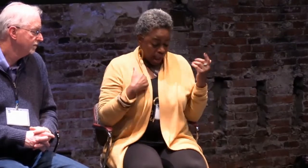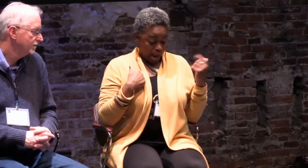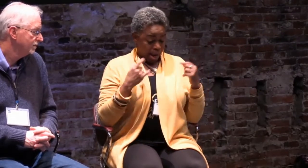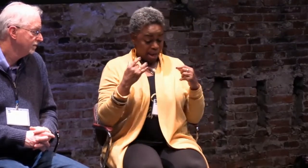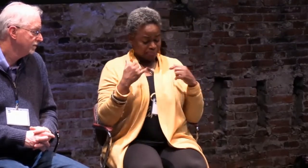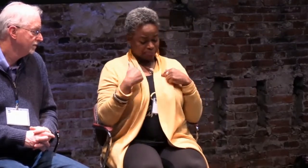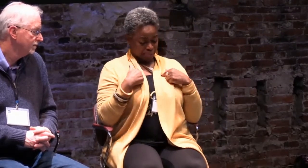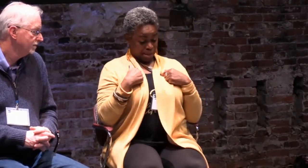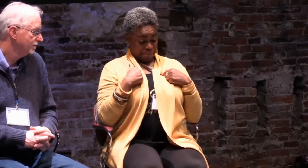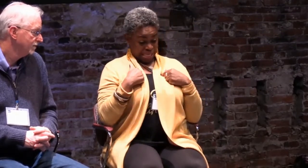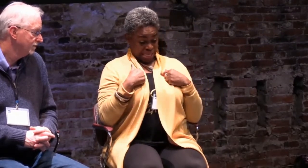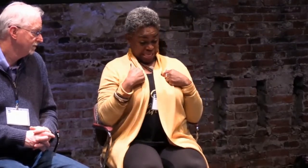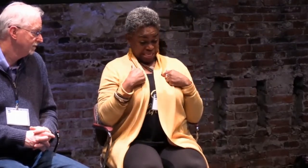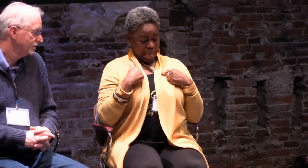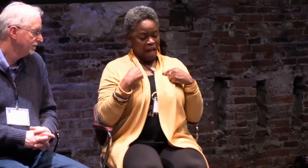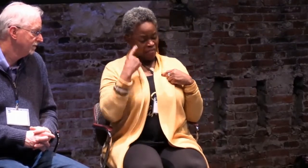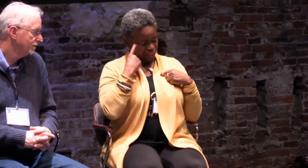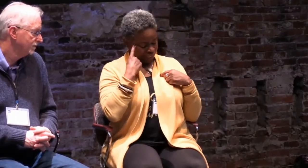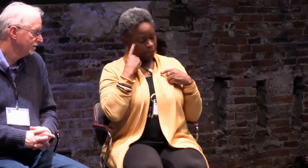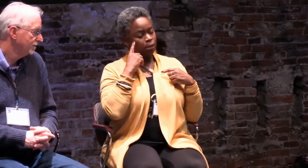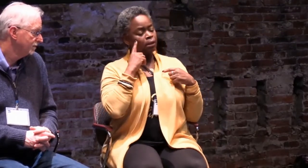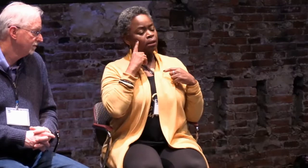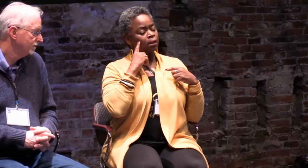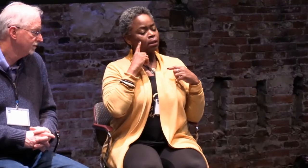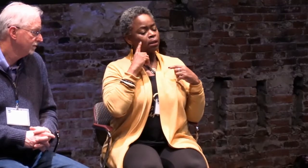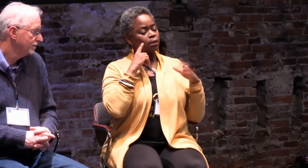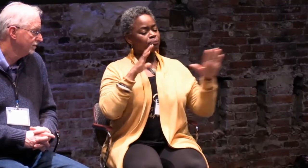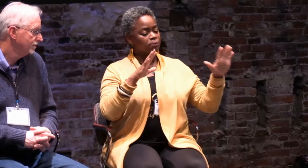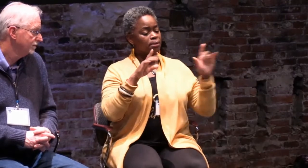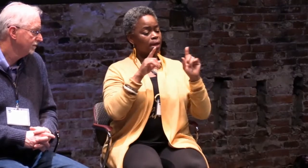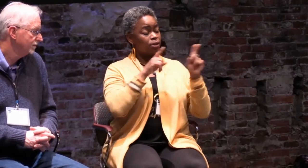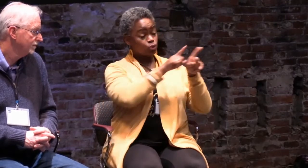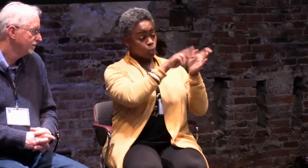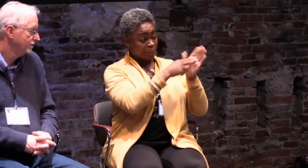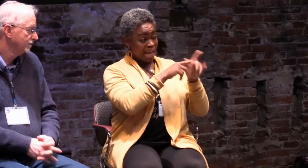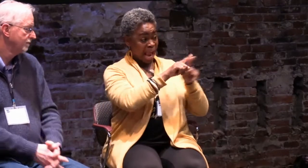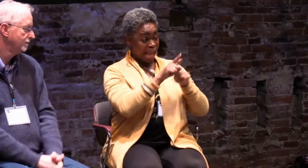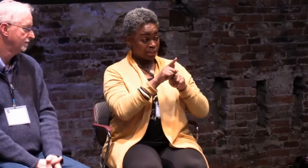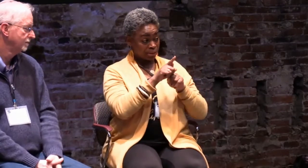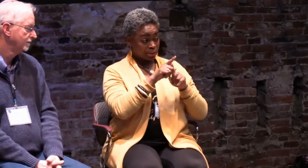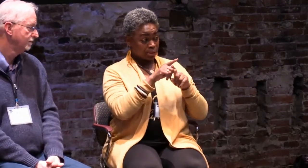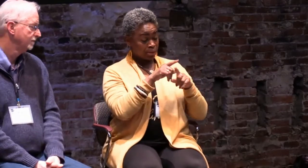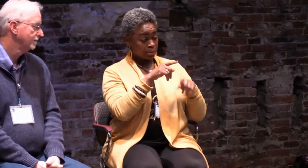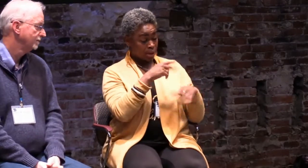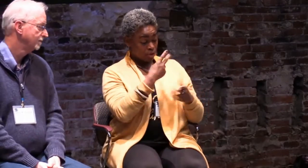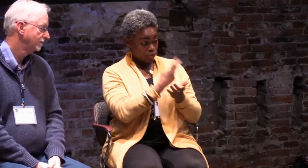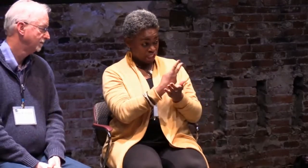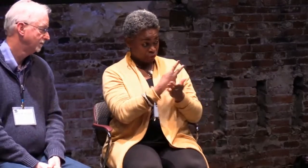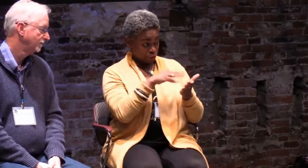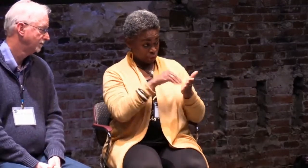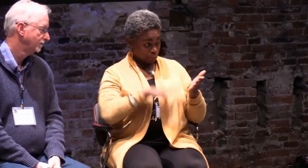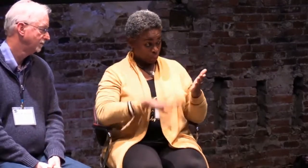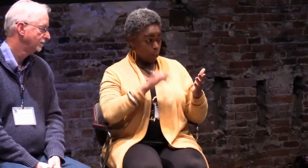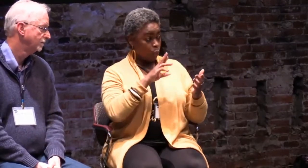It could be a host of things. I personally think that, well, going back to your question.